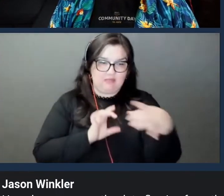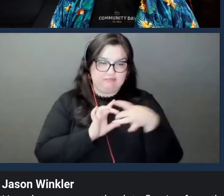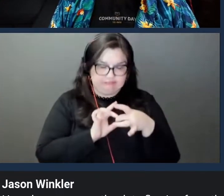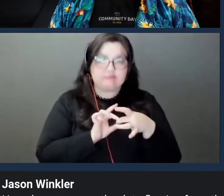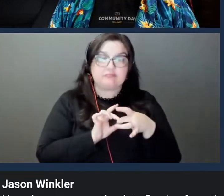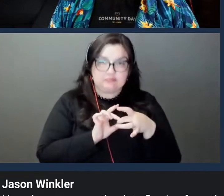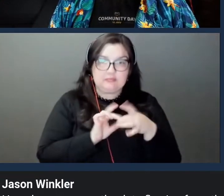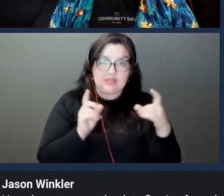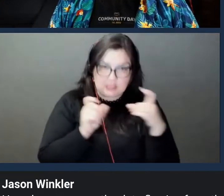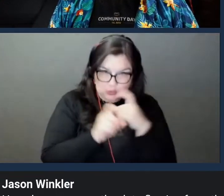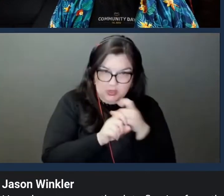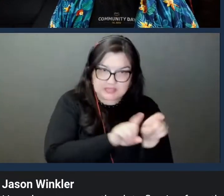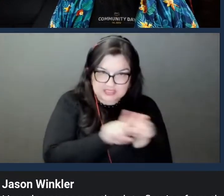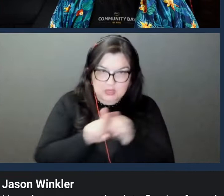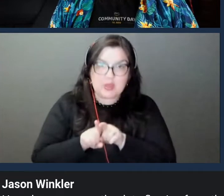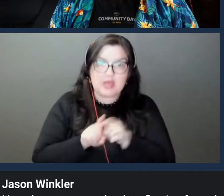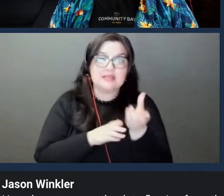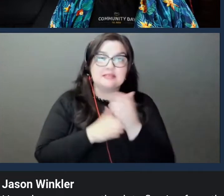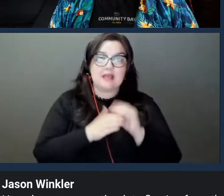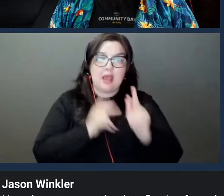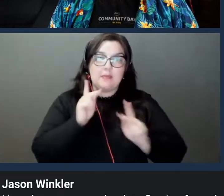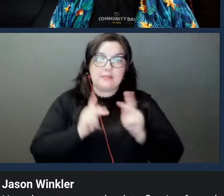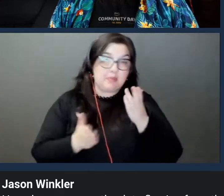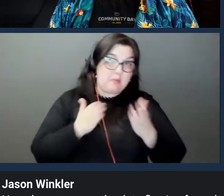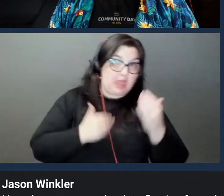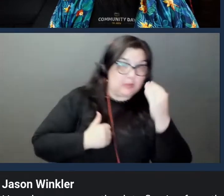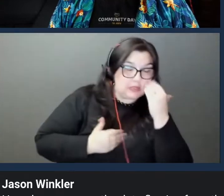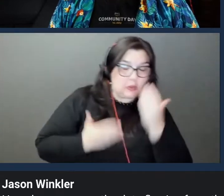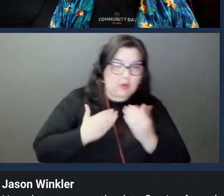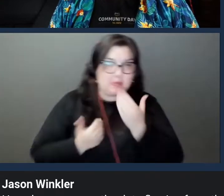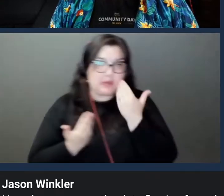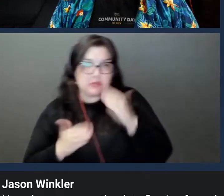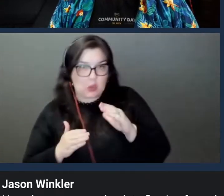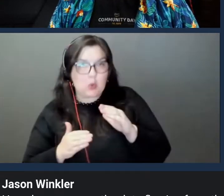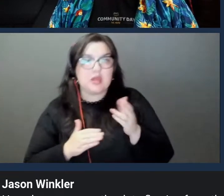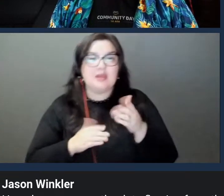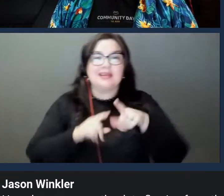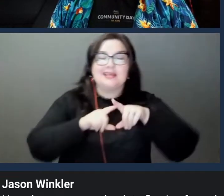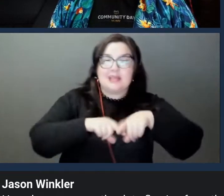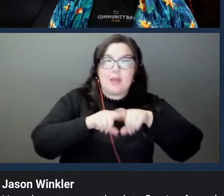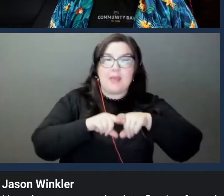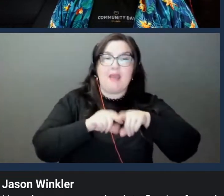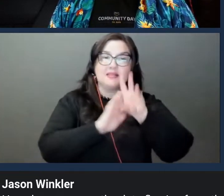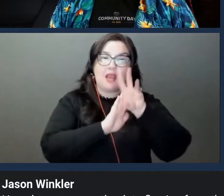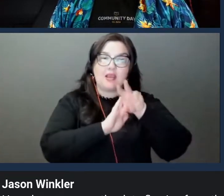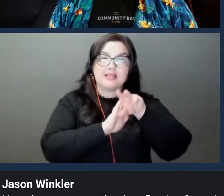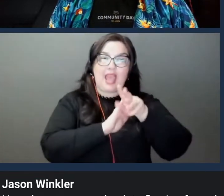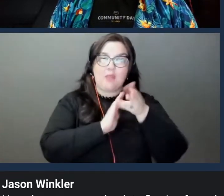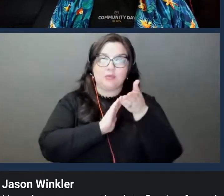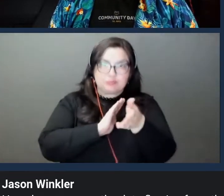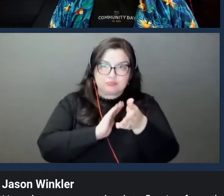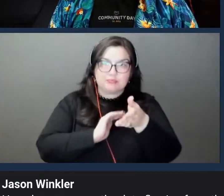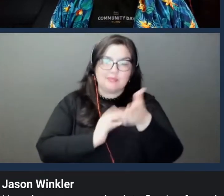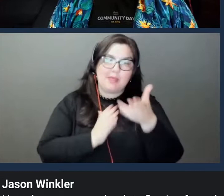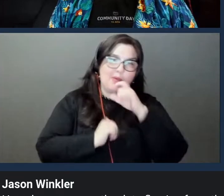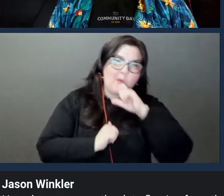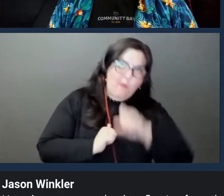but as folks might be familiar with, a number of existing cameras, especially the ones that have that are old and outdated, they don't support TLS.